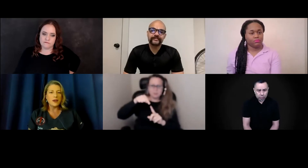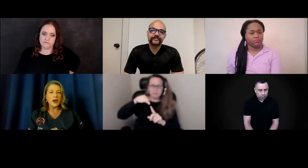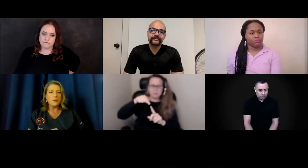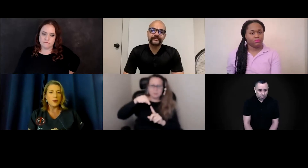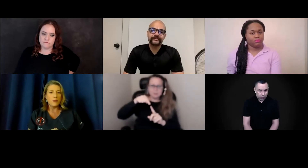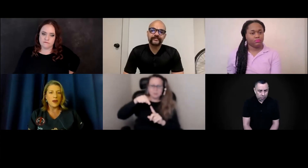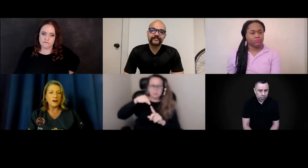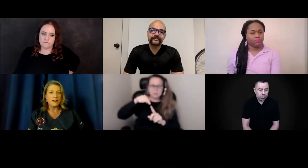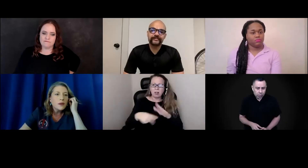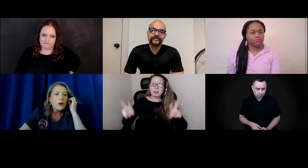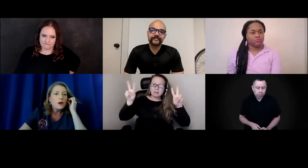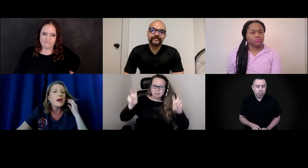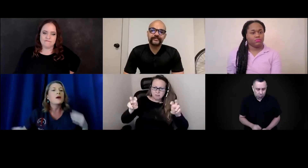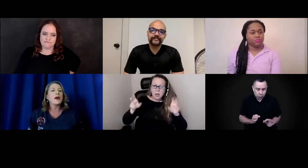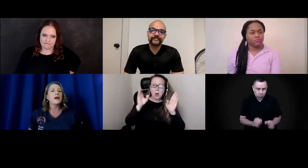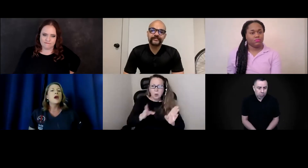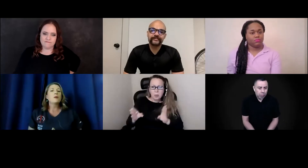unprepared," because in -- are we okay?